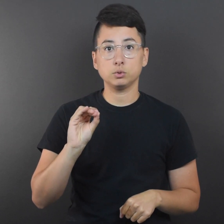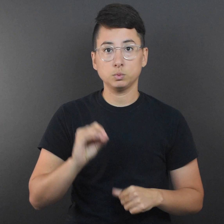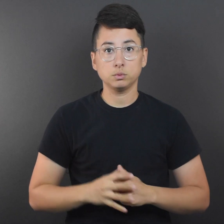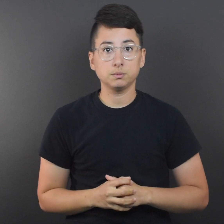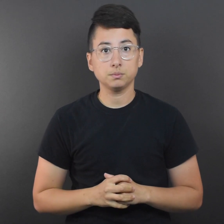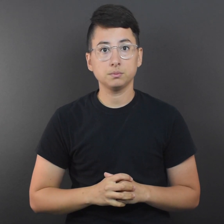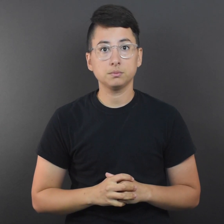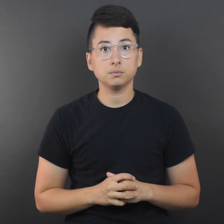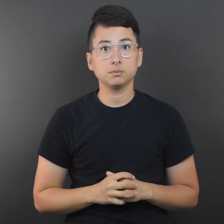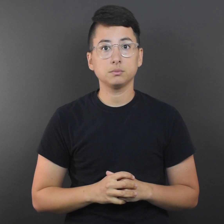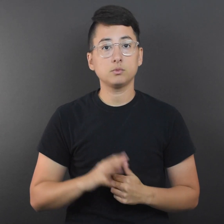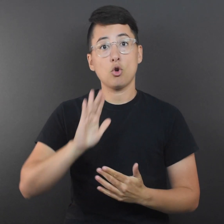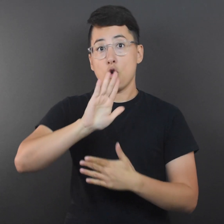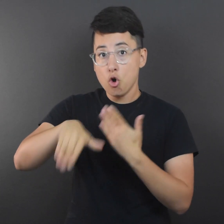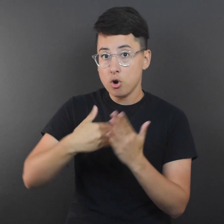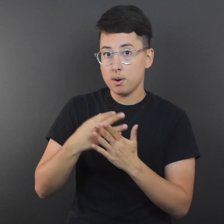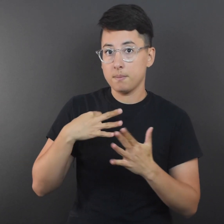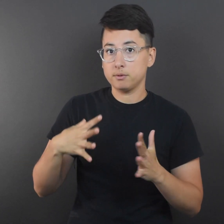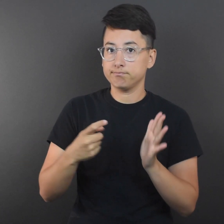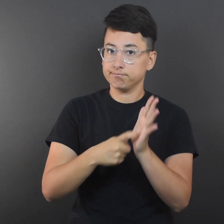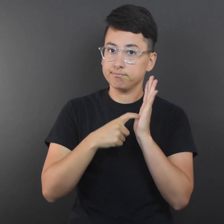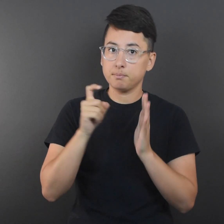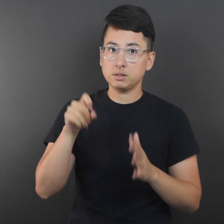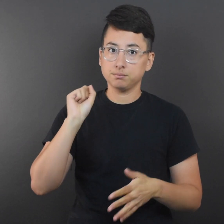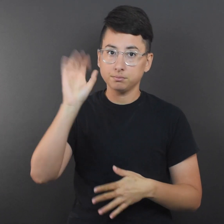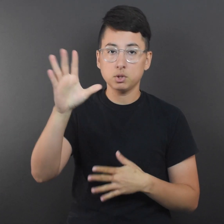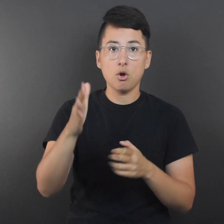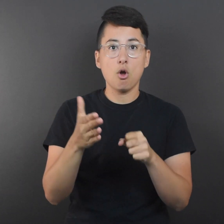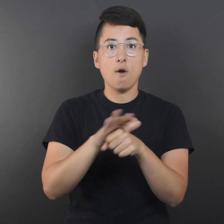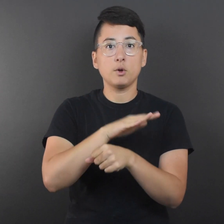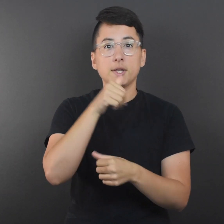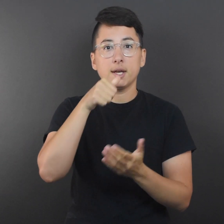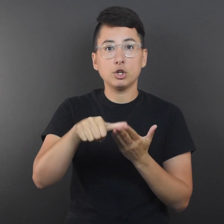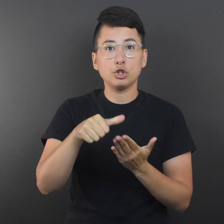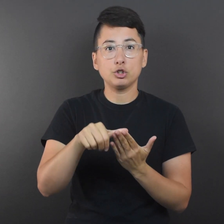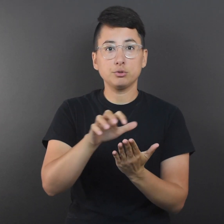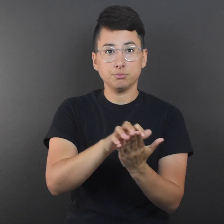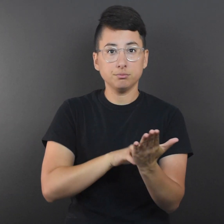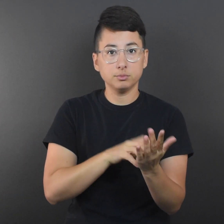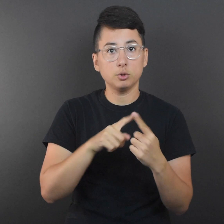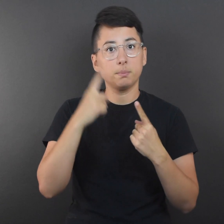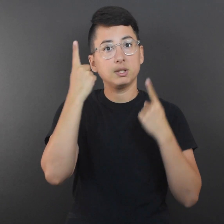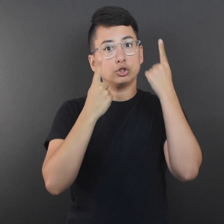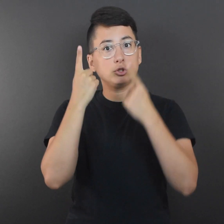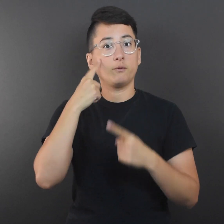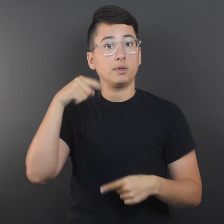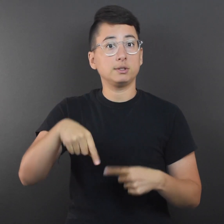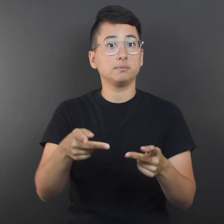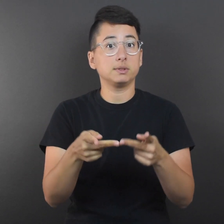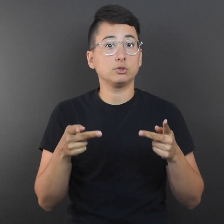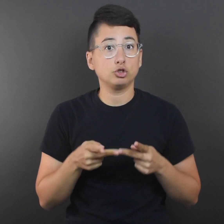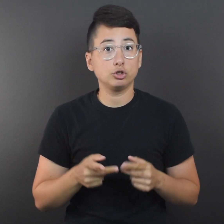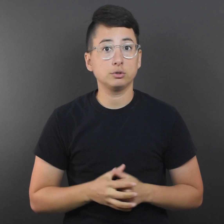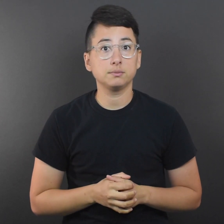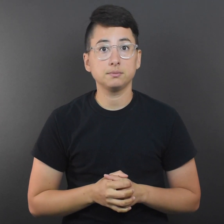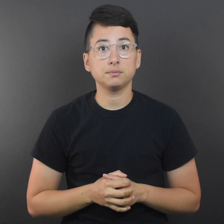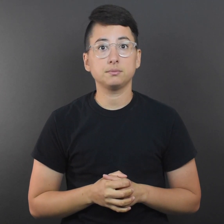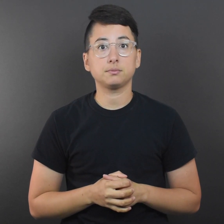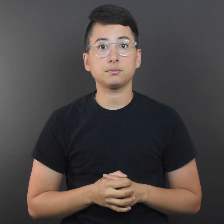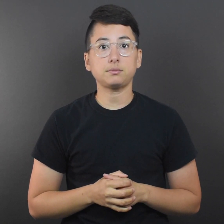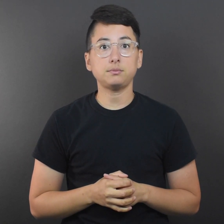ID 57180. All applicants must submit a cover letter to be considered for this position.